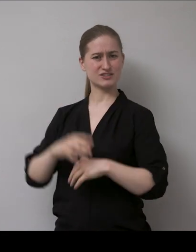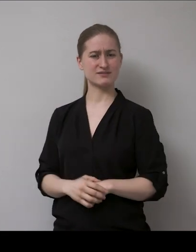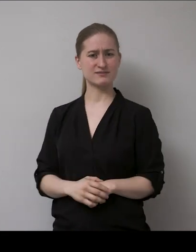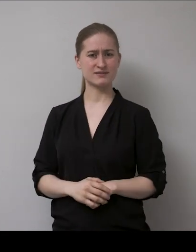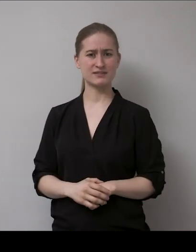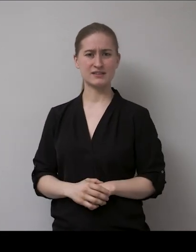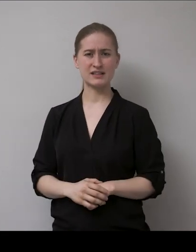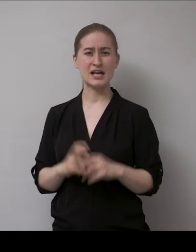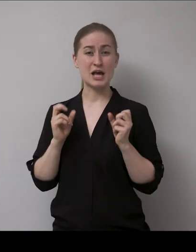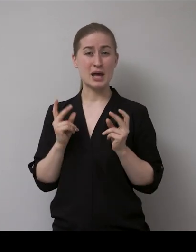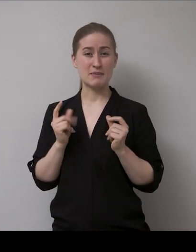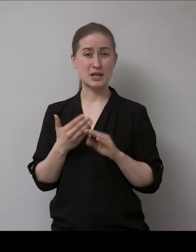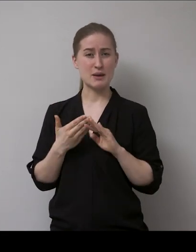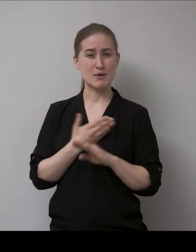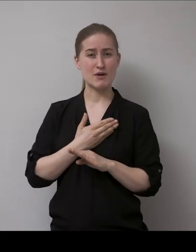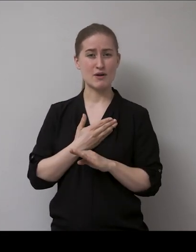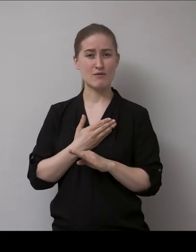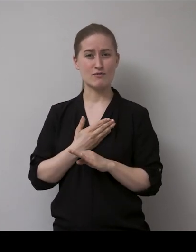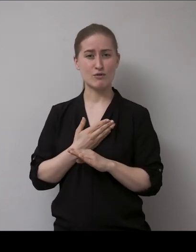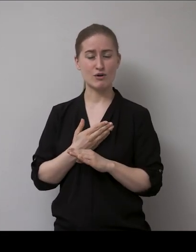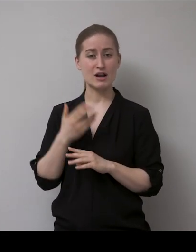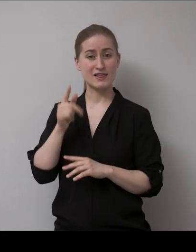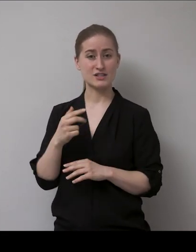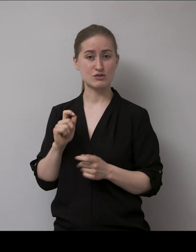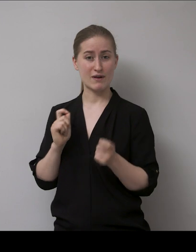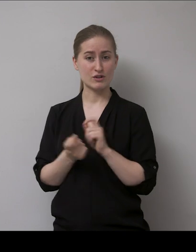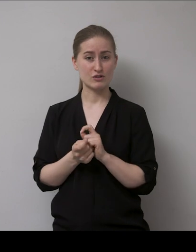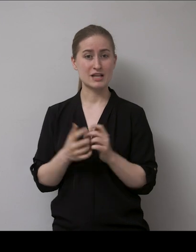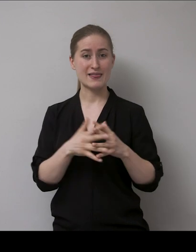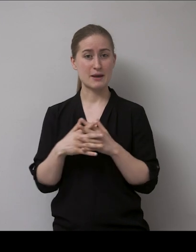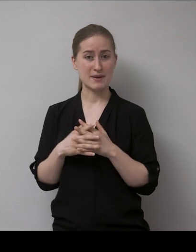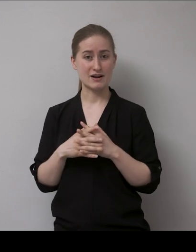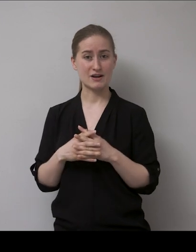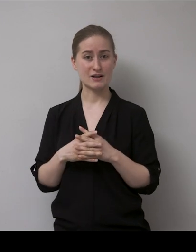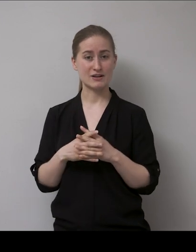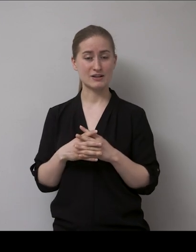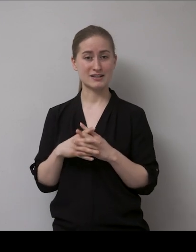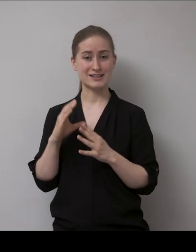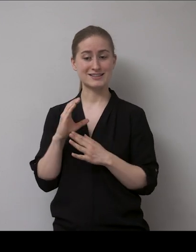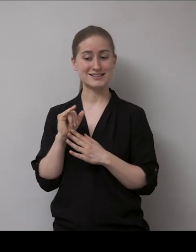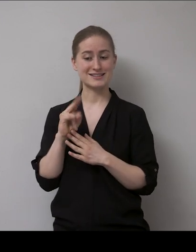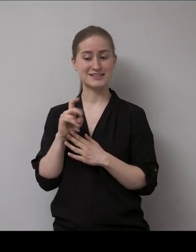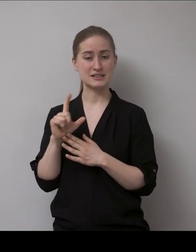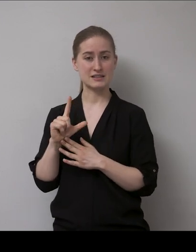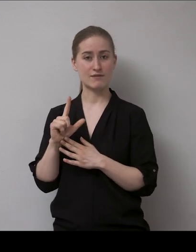Immediately before the Industrial Revolution was the American Civil War, the abolition of slavery,